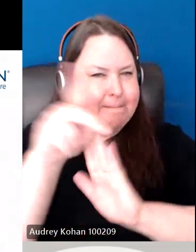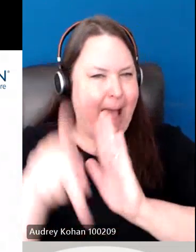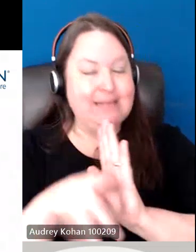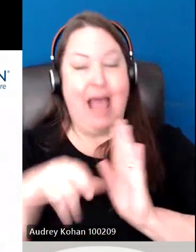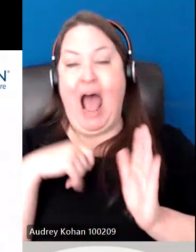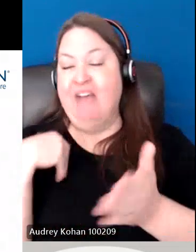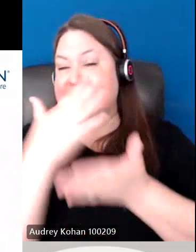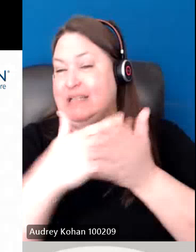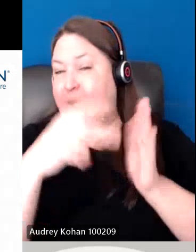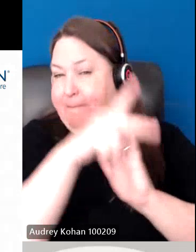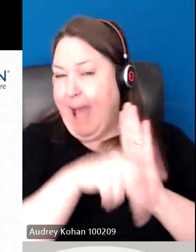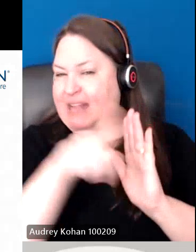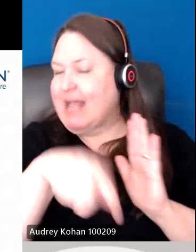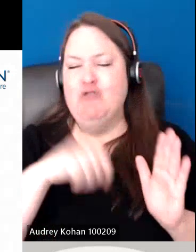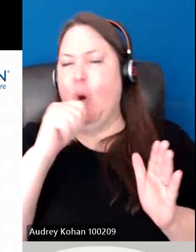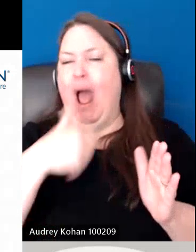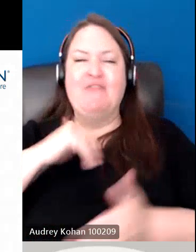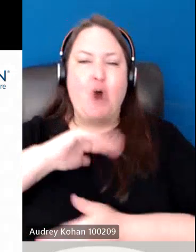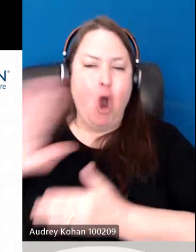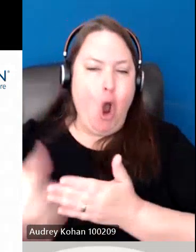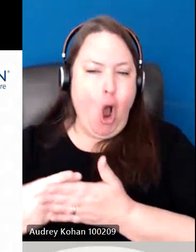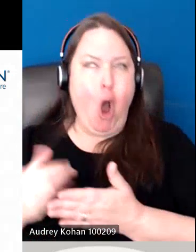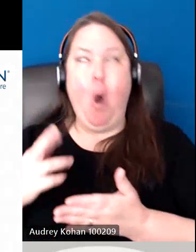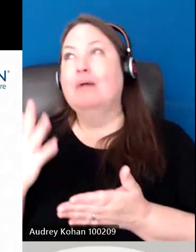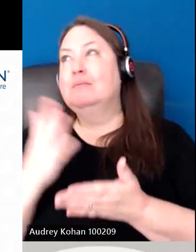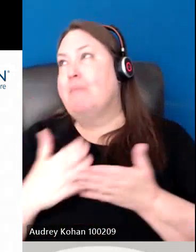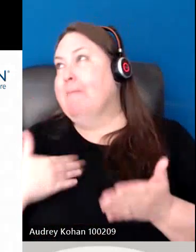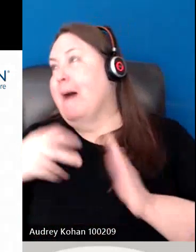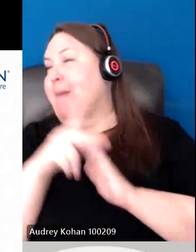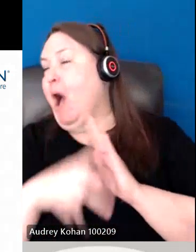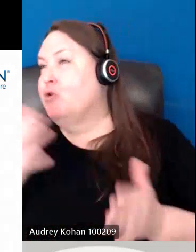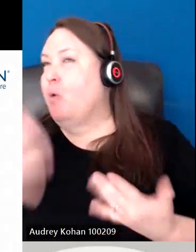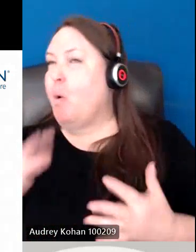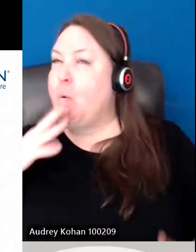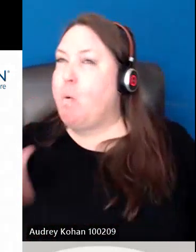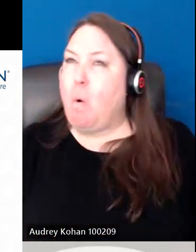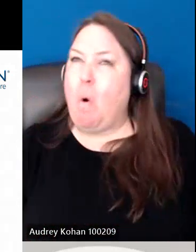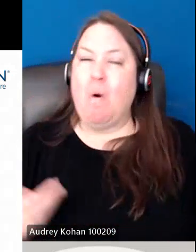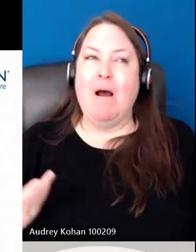don't have all of these policies or my policies are so old that you know they go back for 20